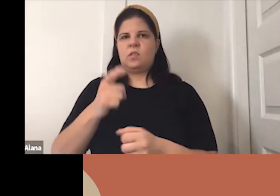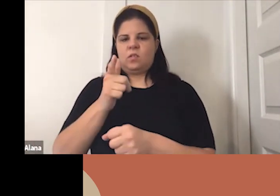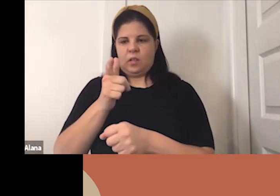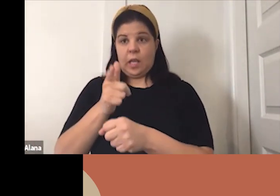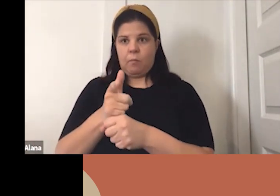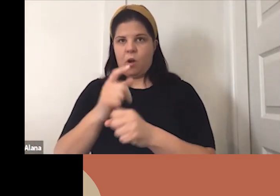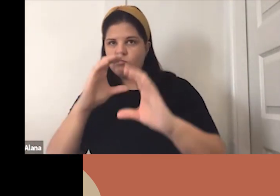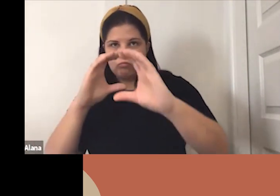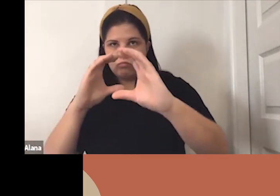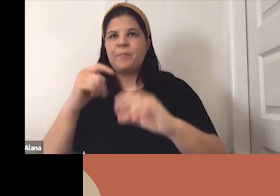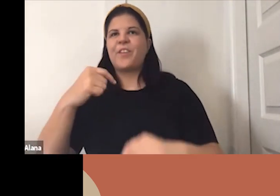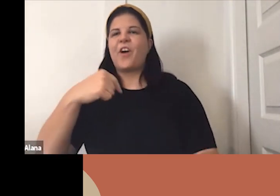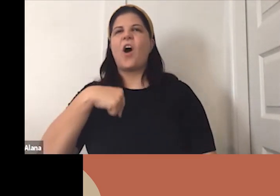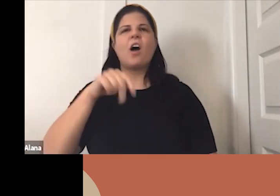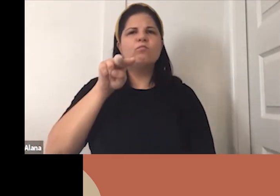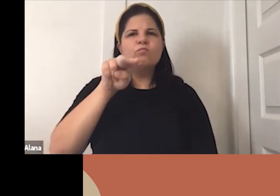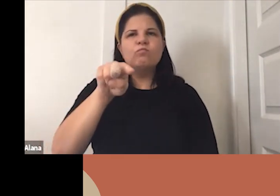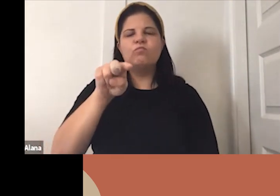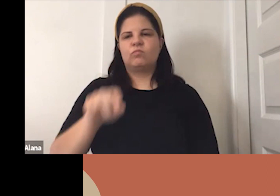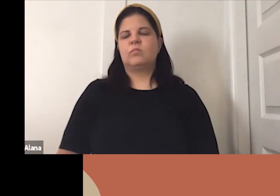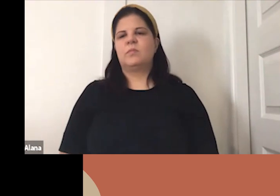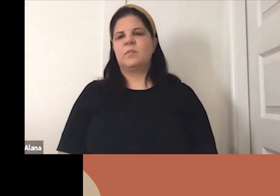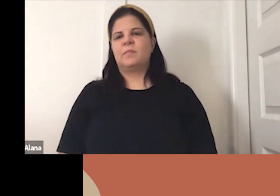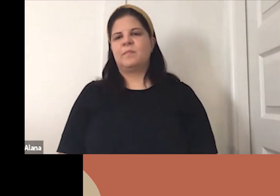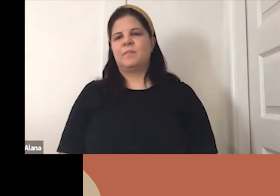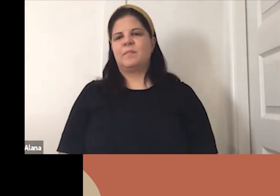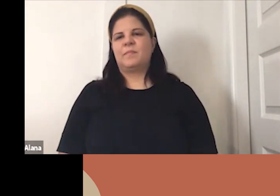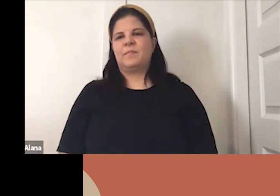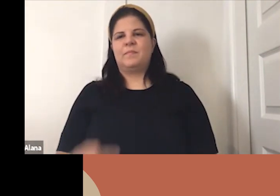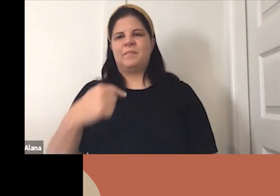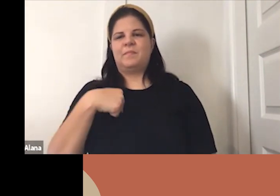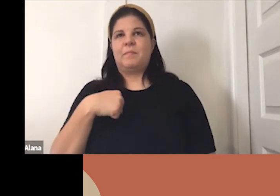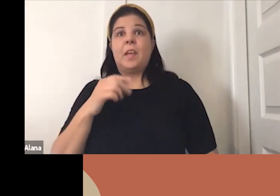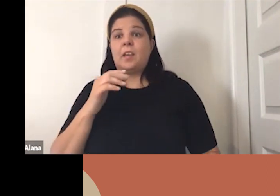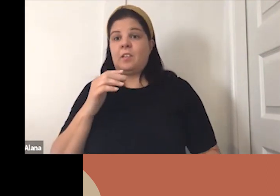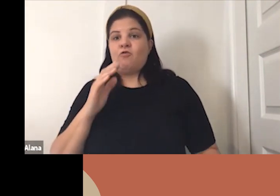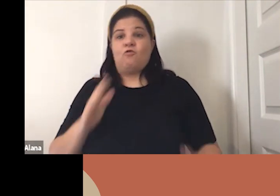I'm actually madly running towards it.